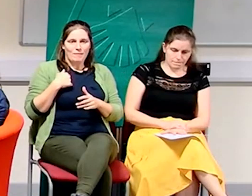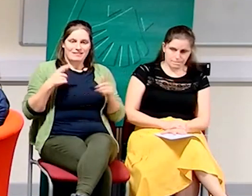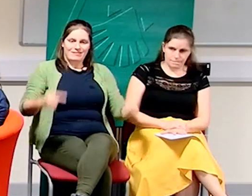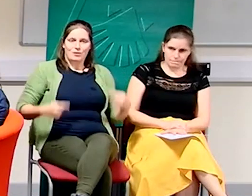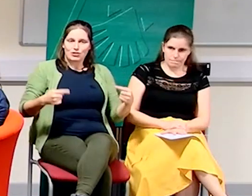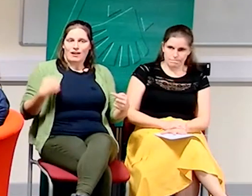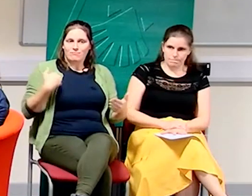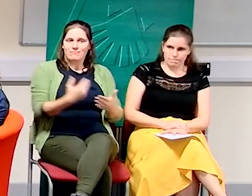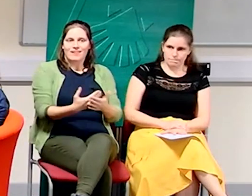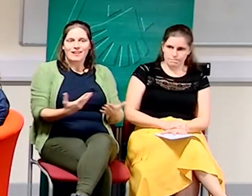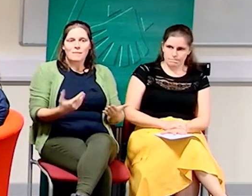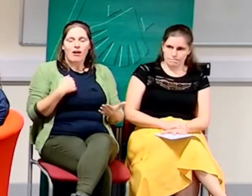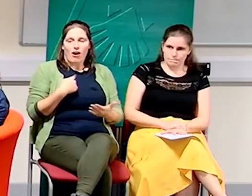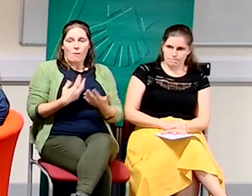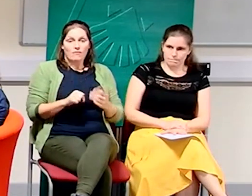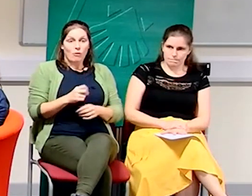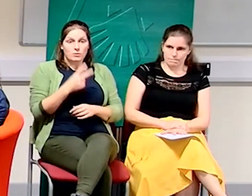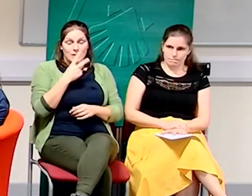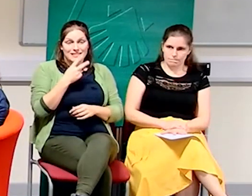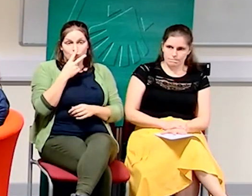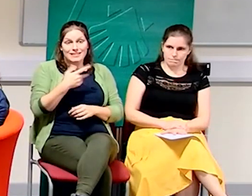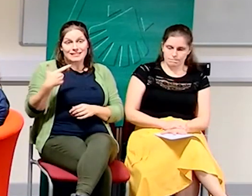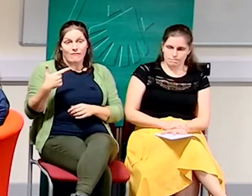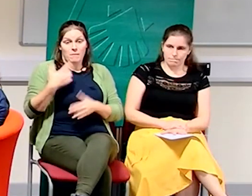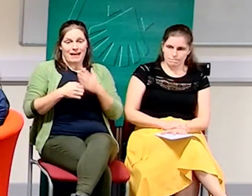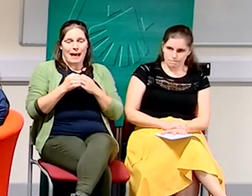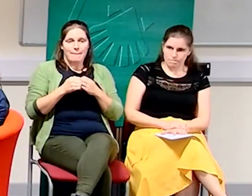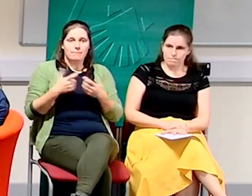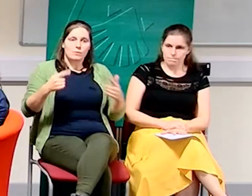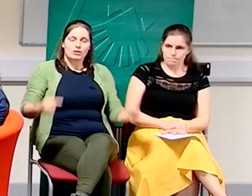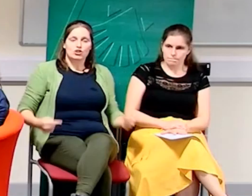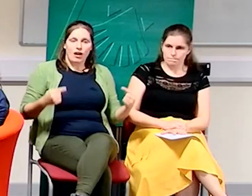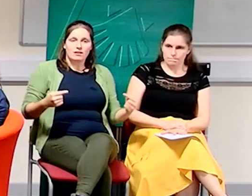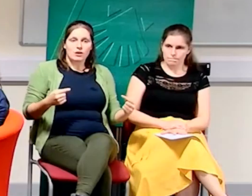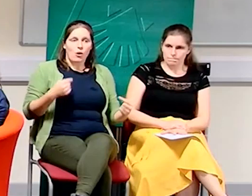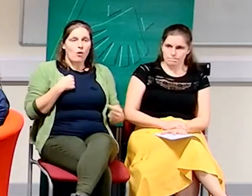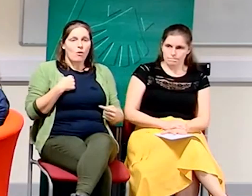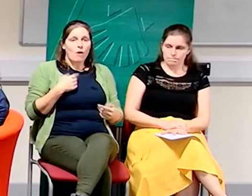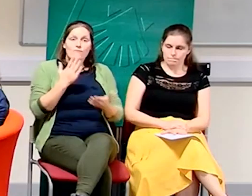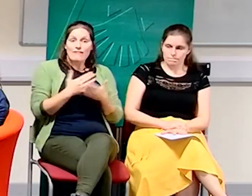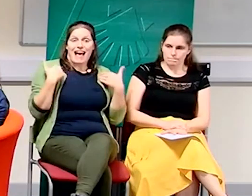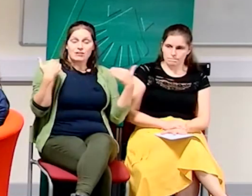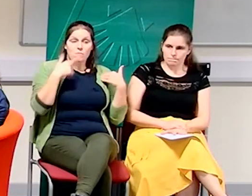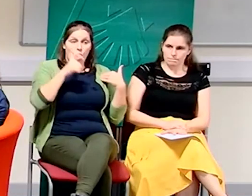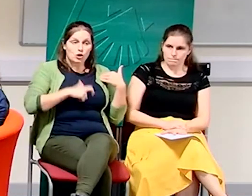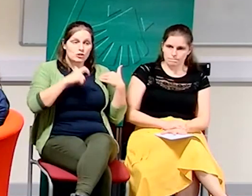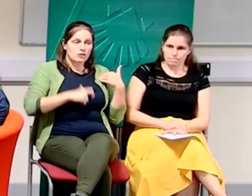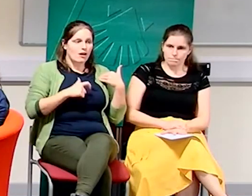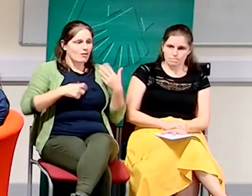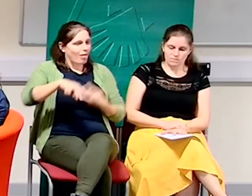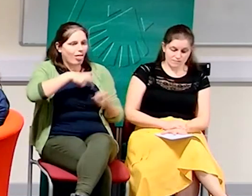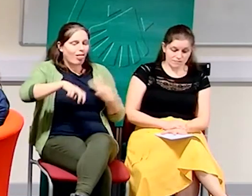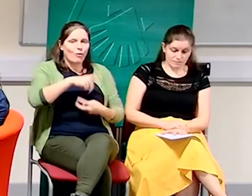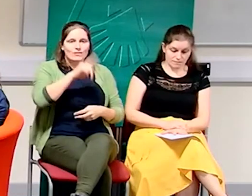going from a active personal trainer that was on my feet all the time and buzzing around I had two